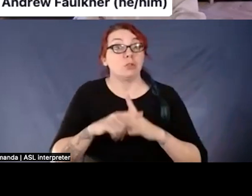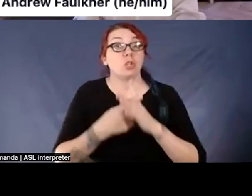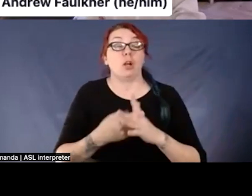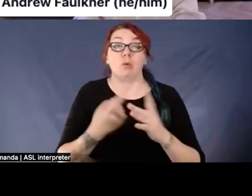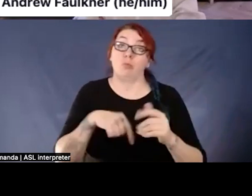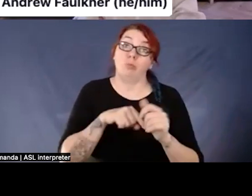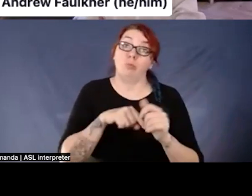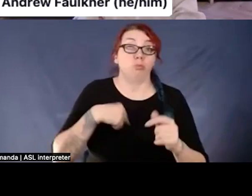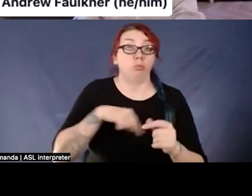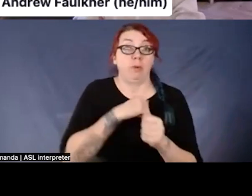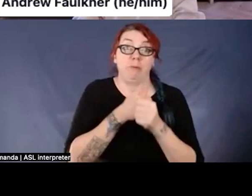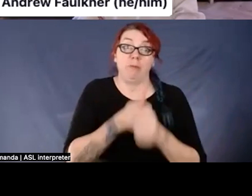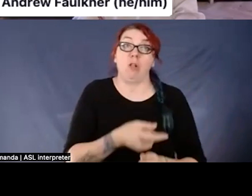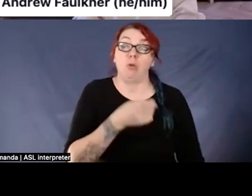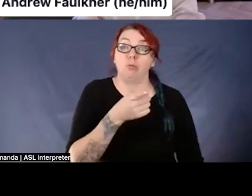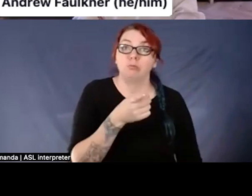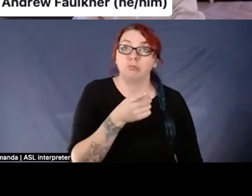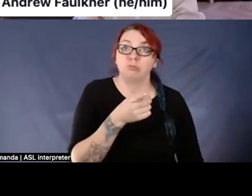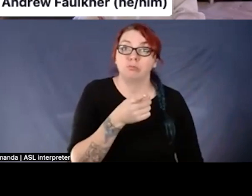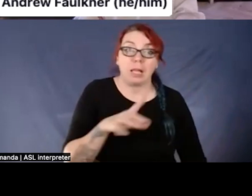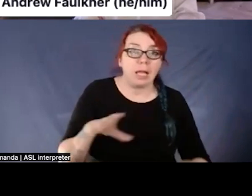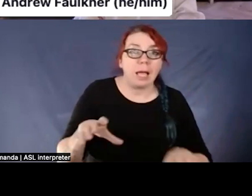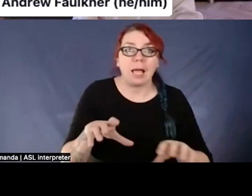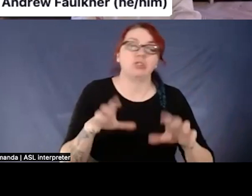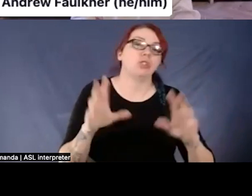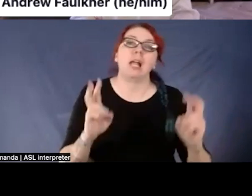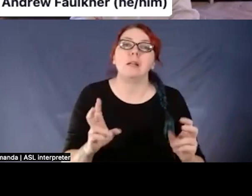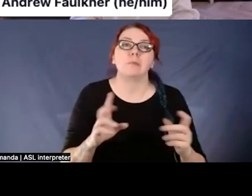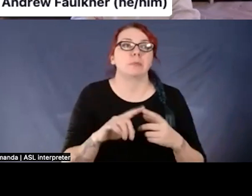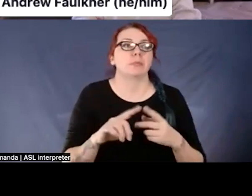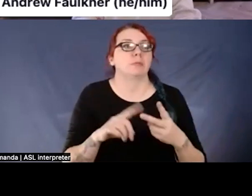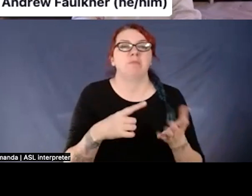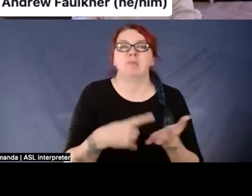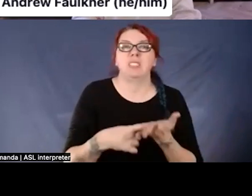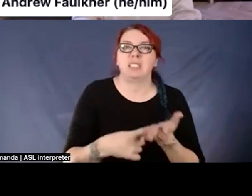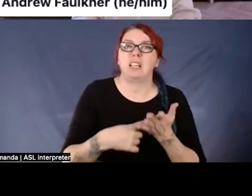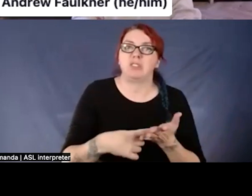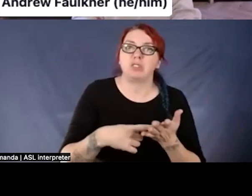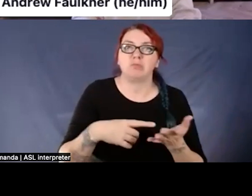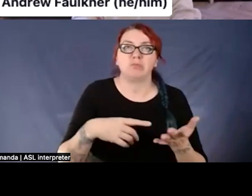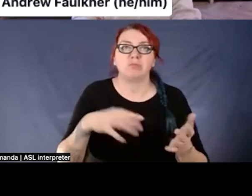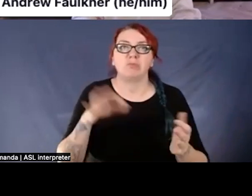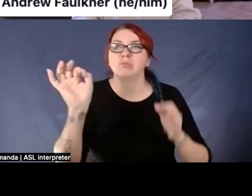discussion points. They end up acting as a really great reference. It gives us a lot of sort of